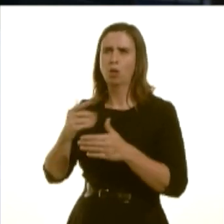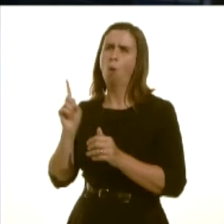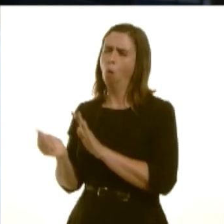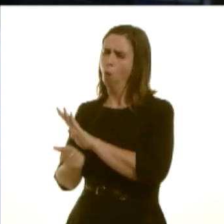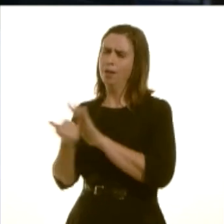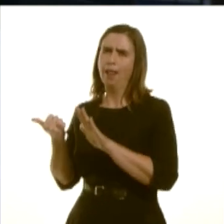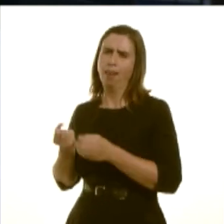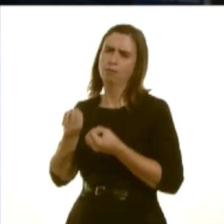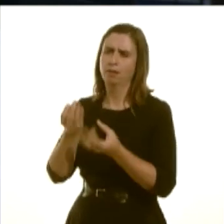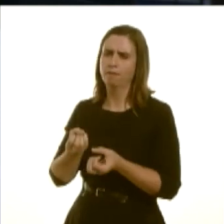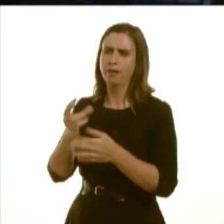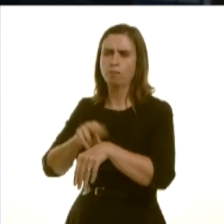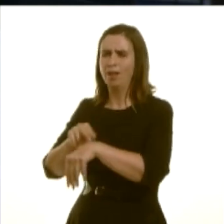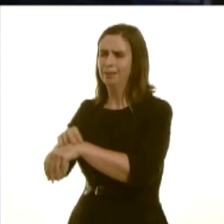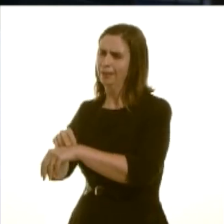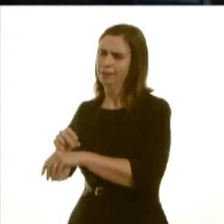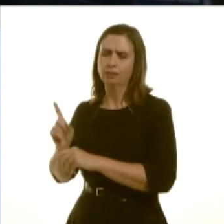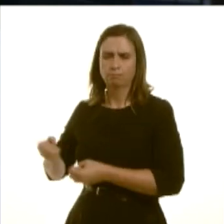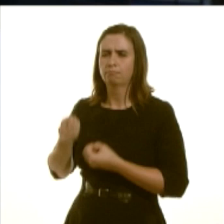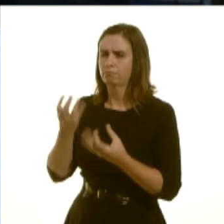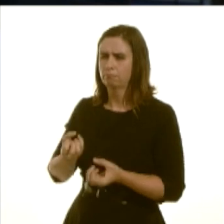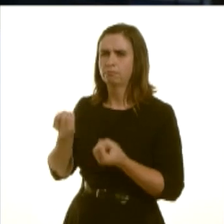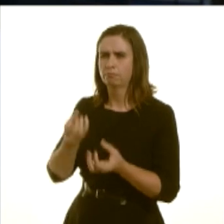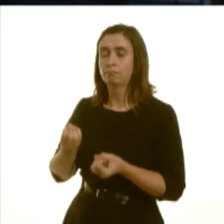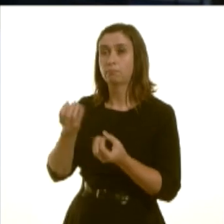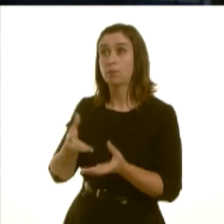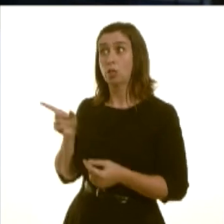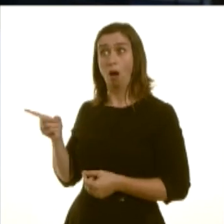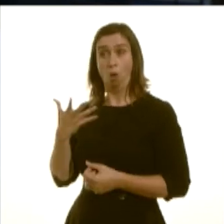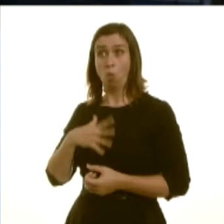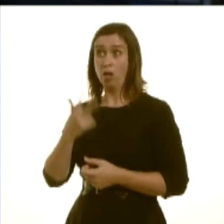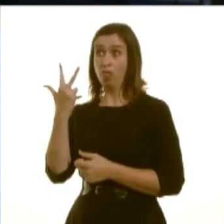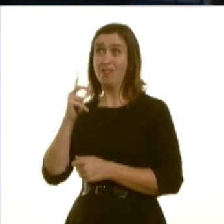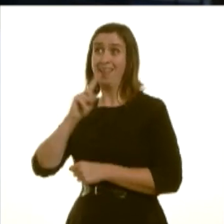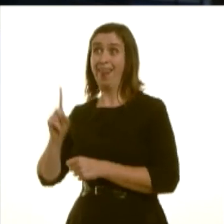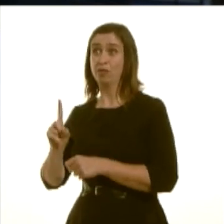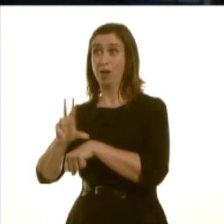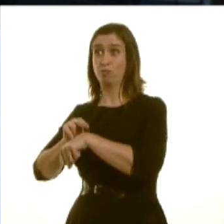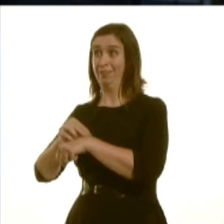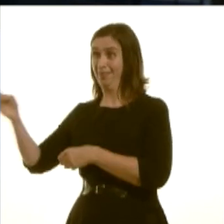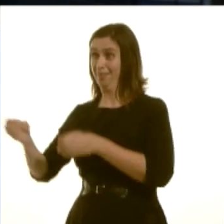of apprentices. He wanted to take on three electrical apprentices this September, but